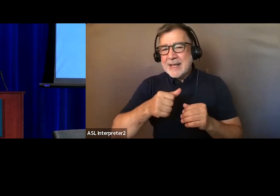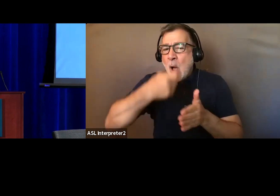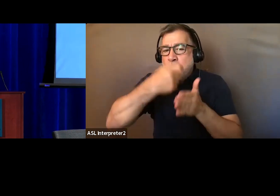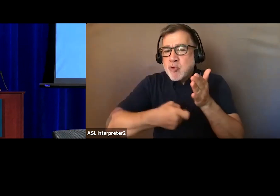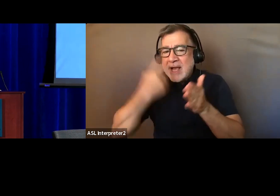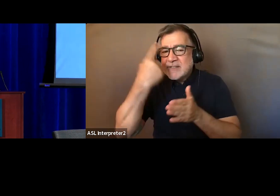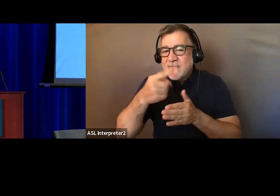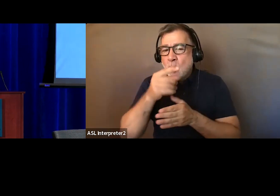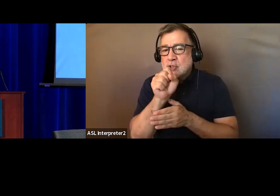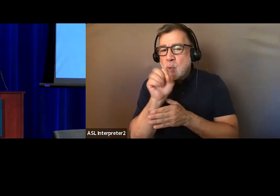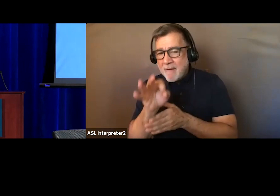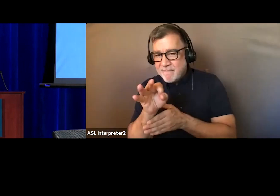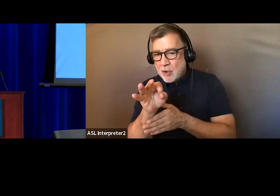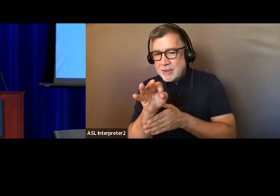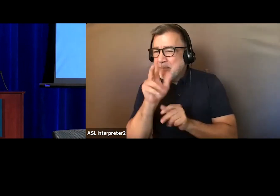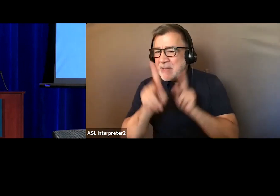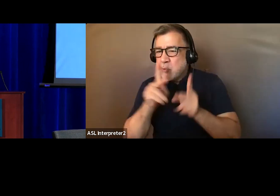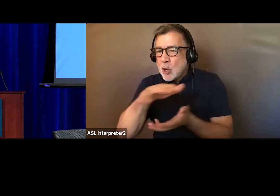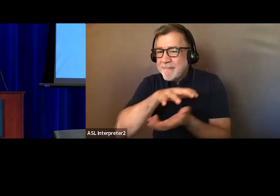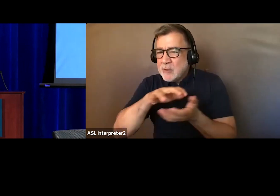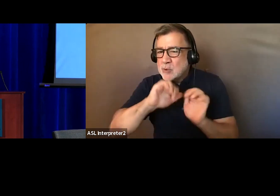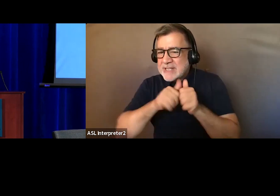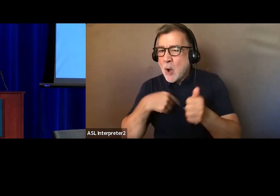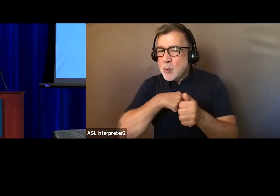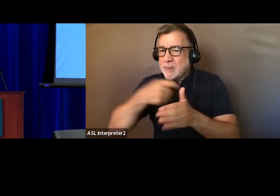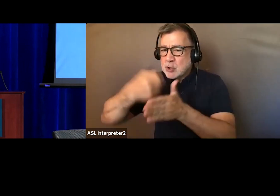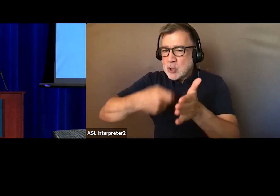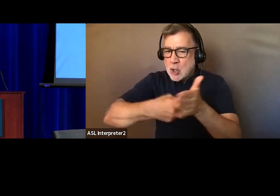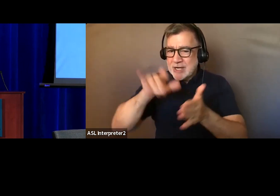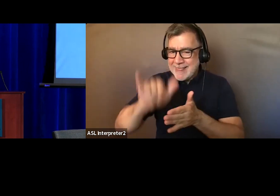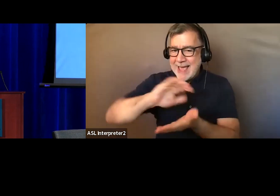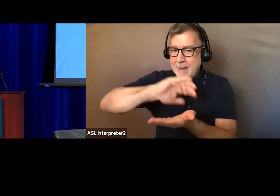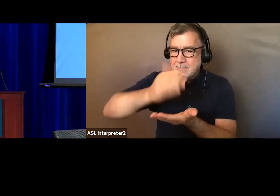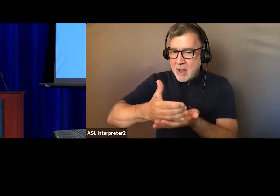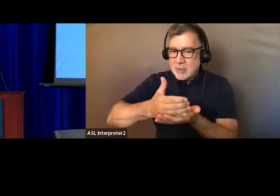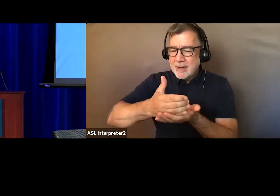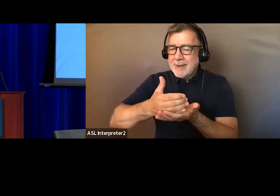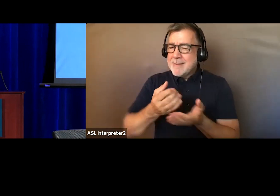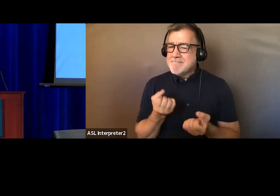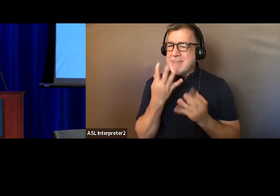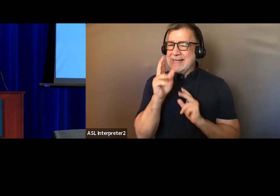on the rent bill how we were doing that, and it really was a cause for much consternation.